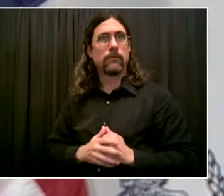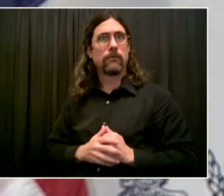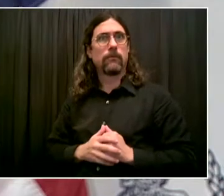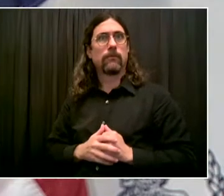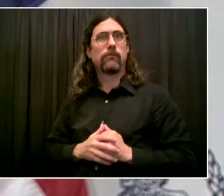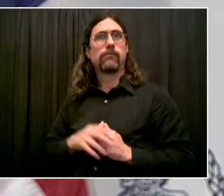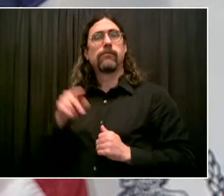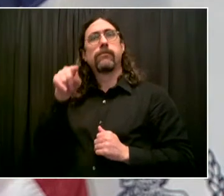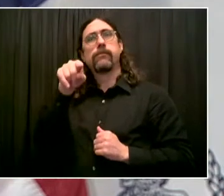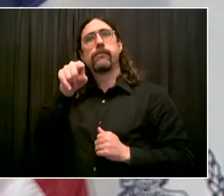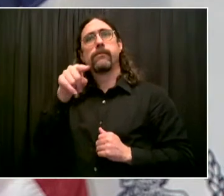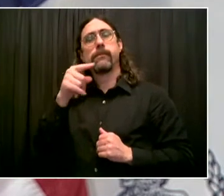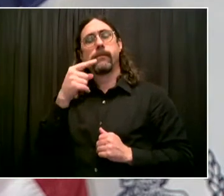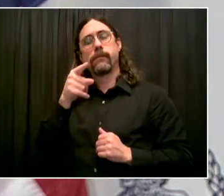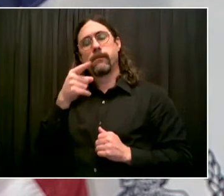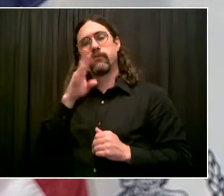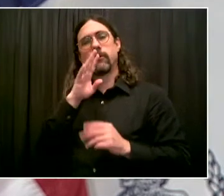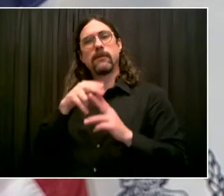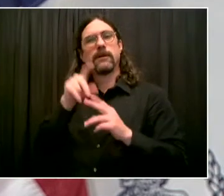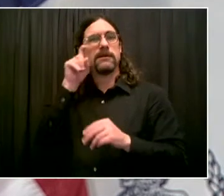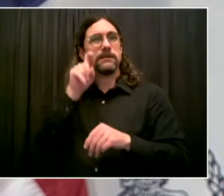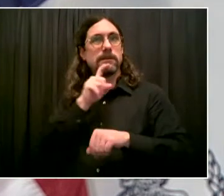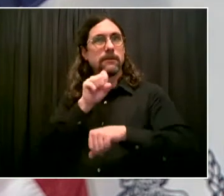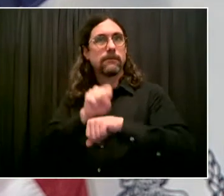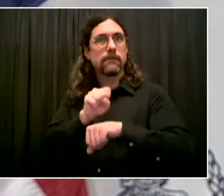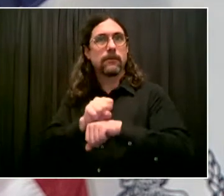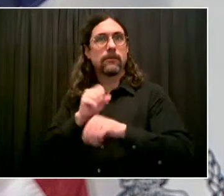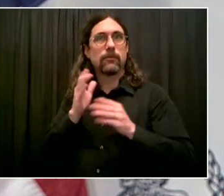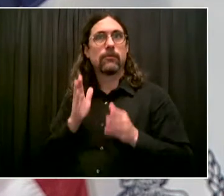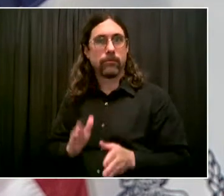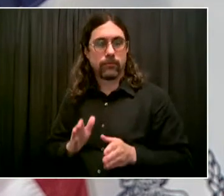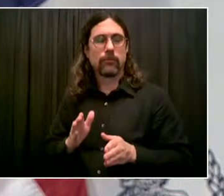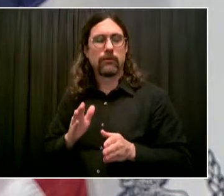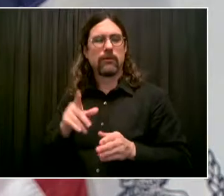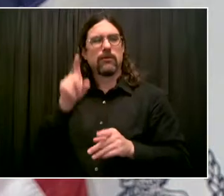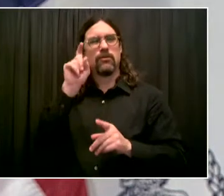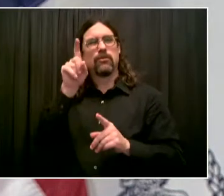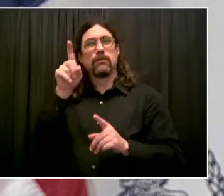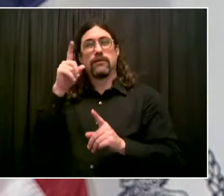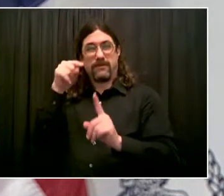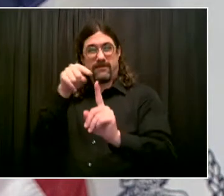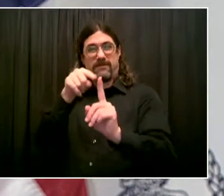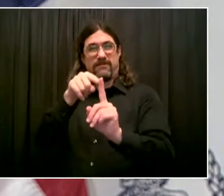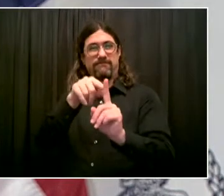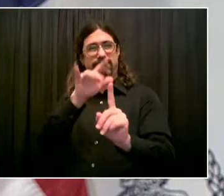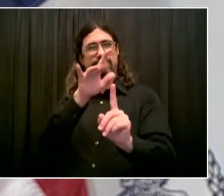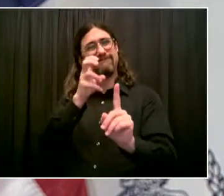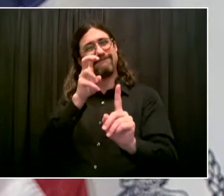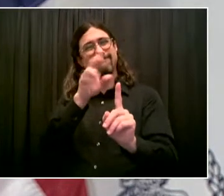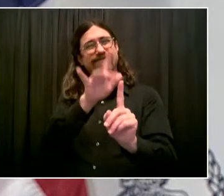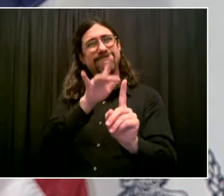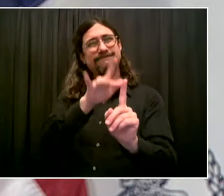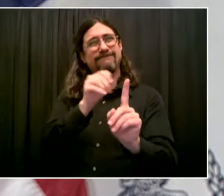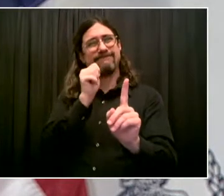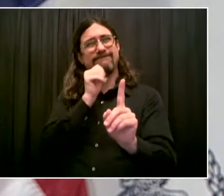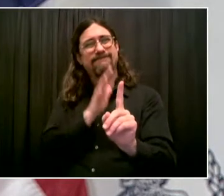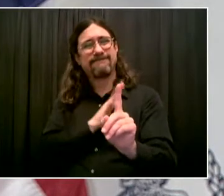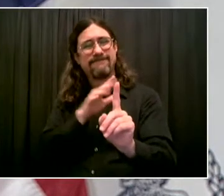DECRIMINALIZATION OF SEX WORK ON OTHERS THEY